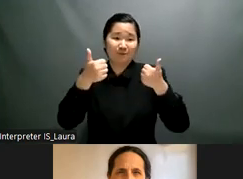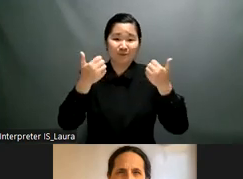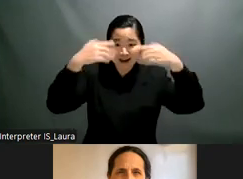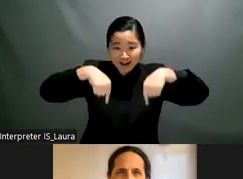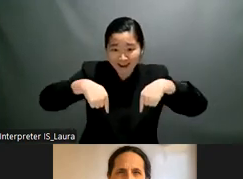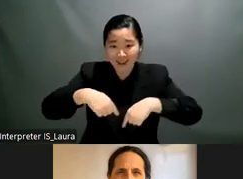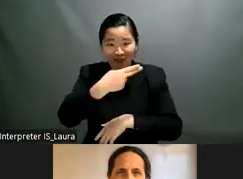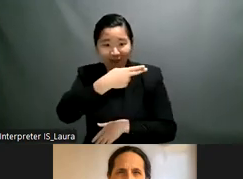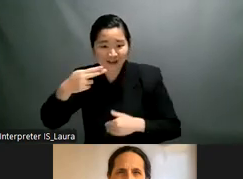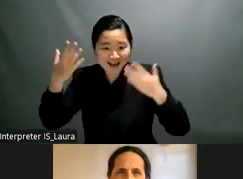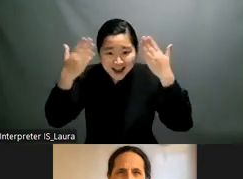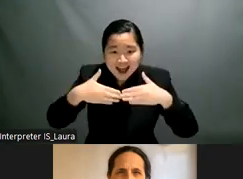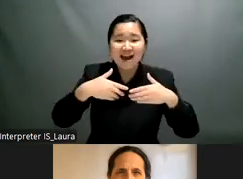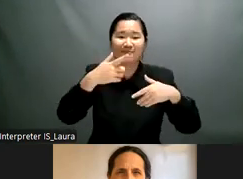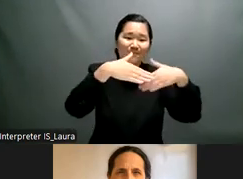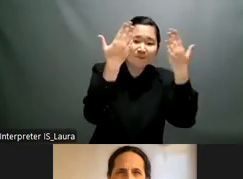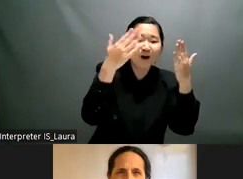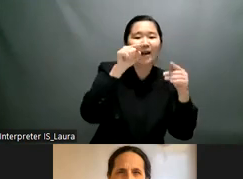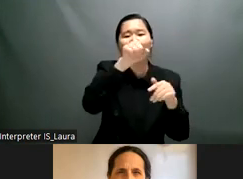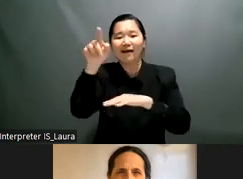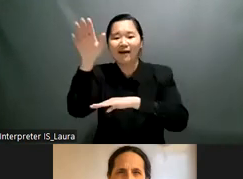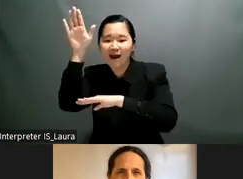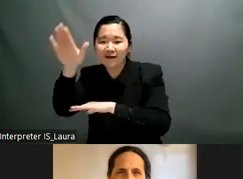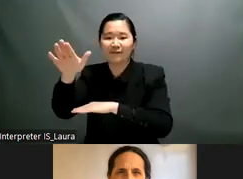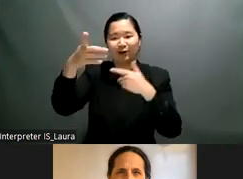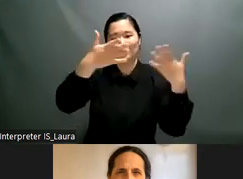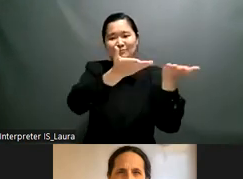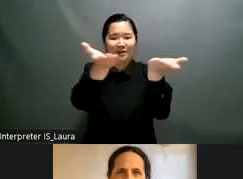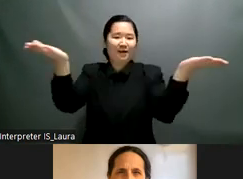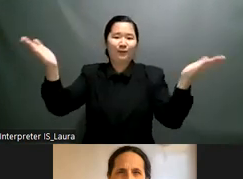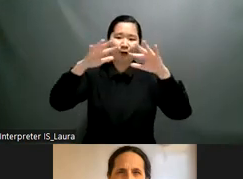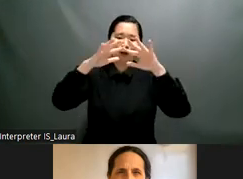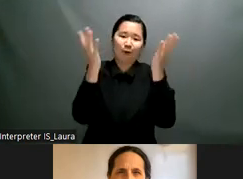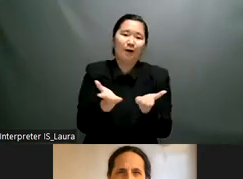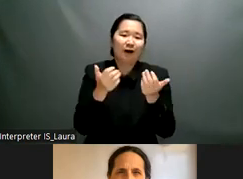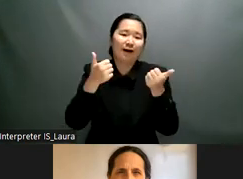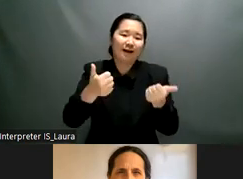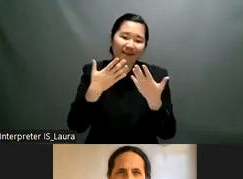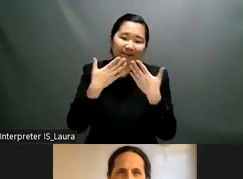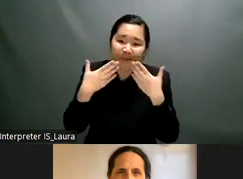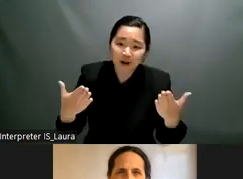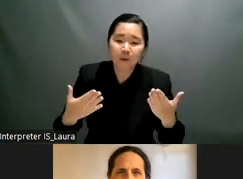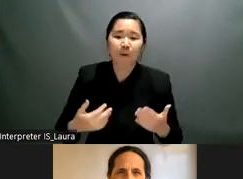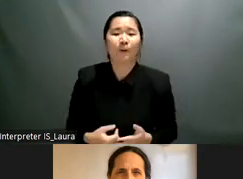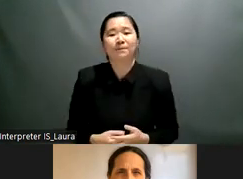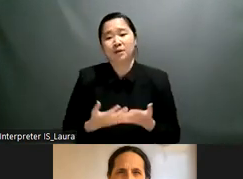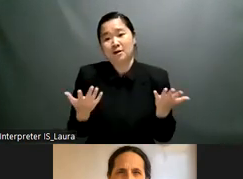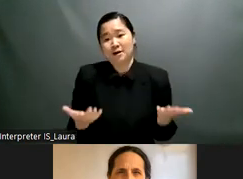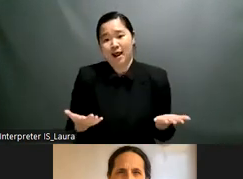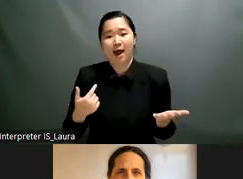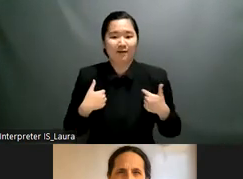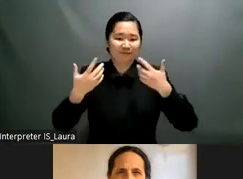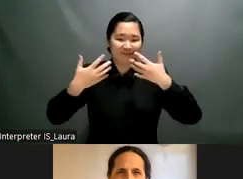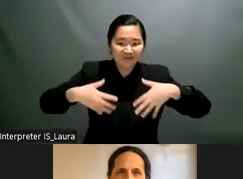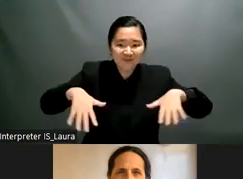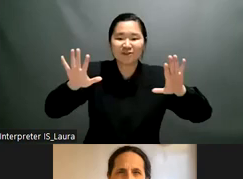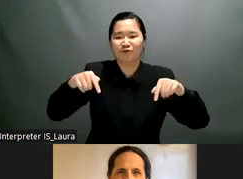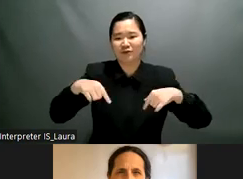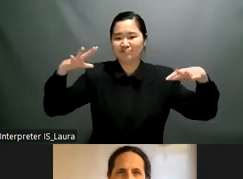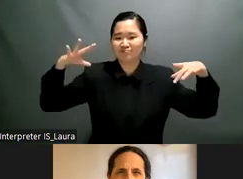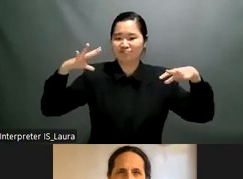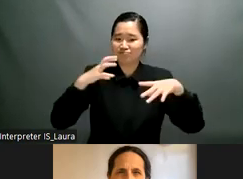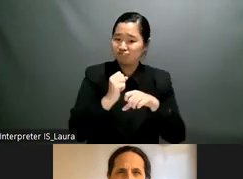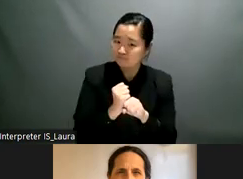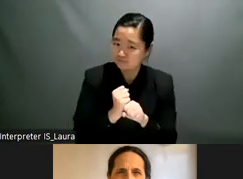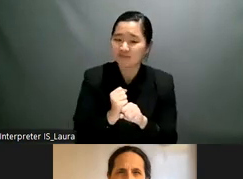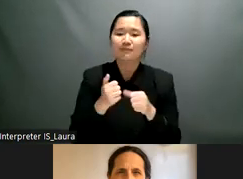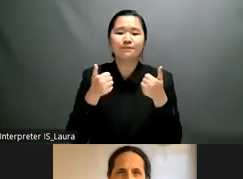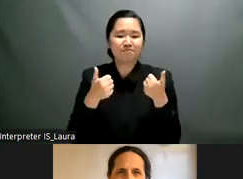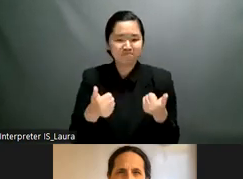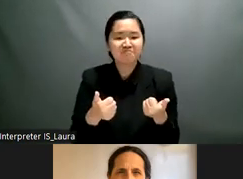now it's finished decision and i uh uh give it back to hawa offered to you howa